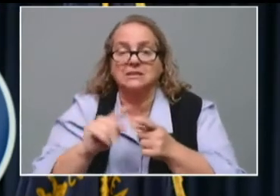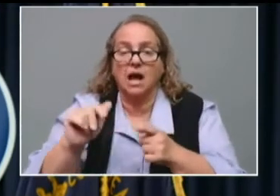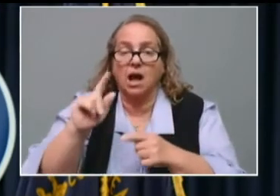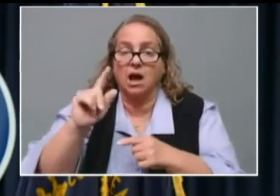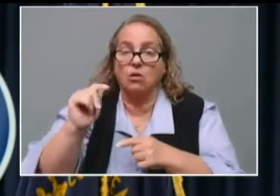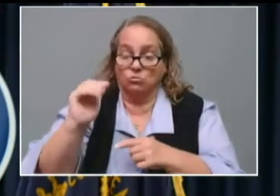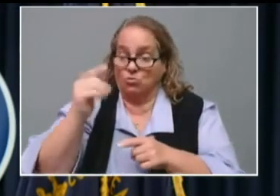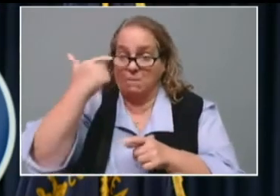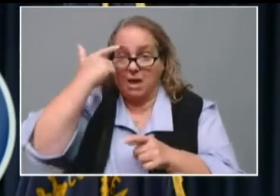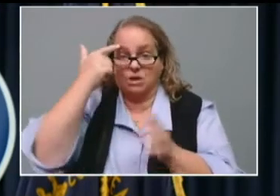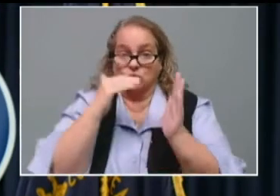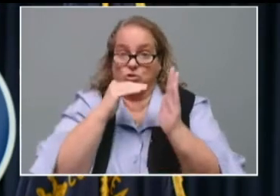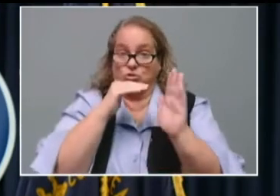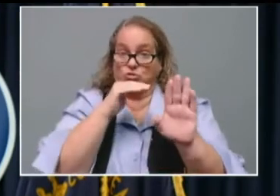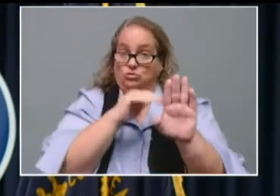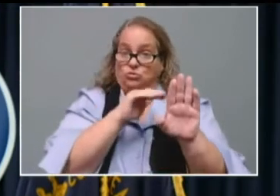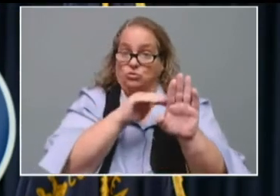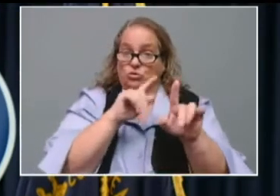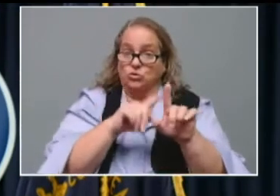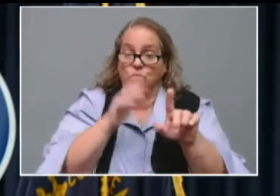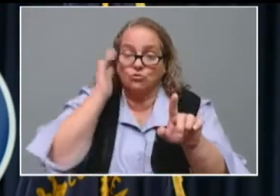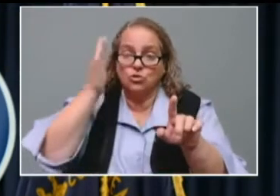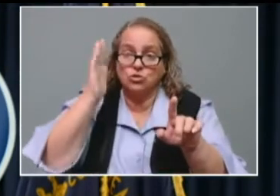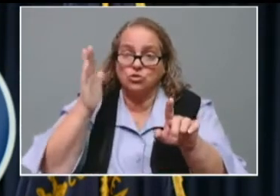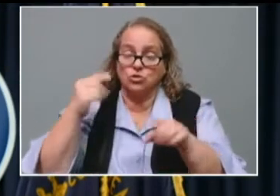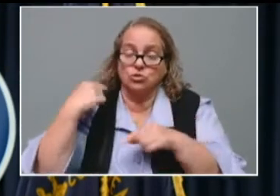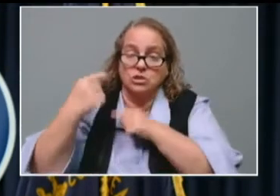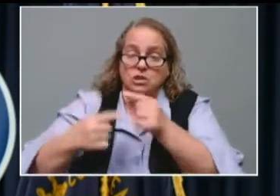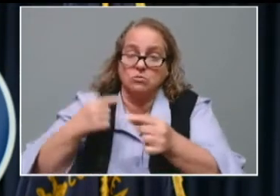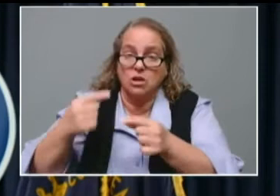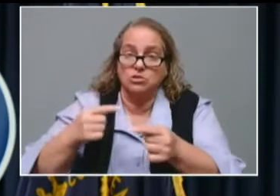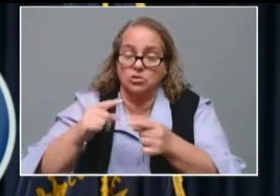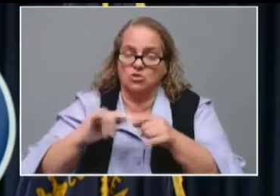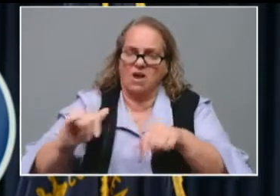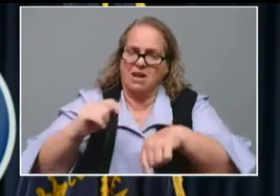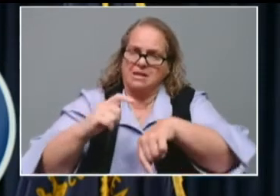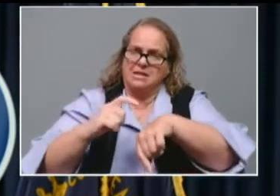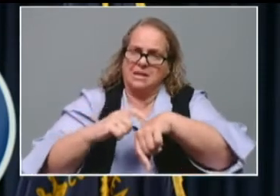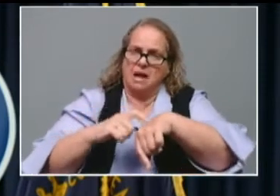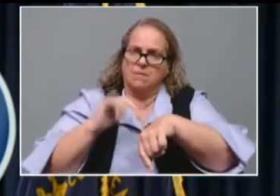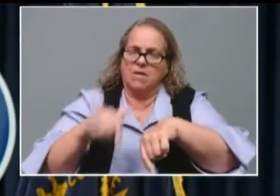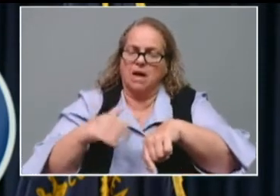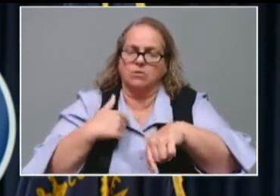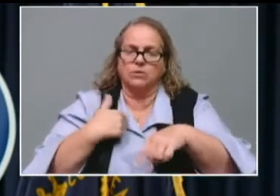a time that we lost Kentucky ins to a a war unlike any that we had experienced